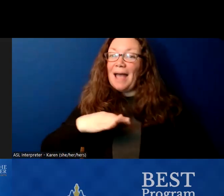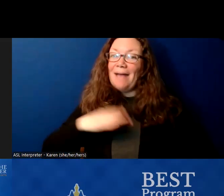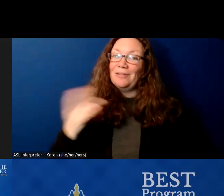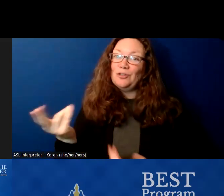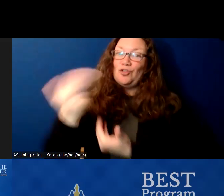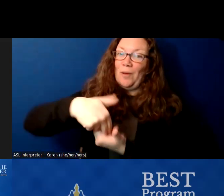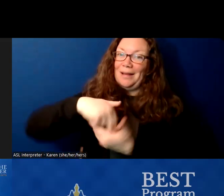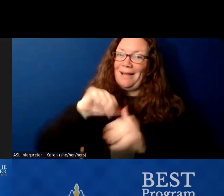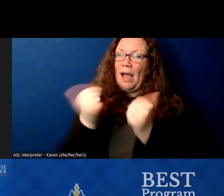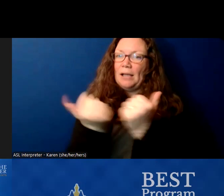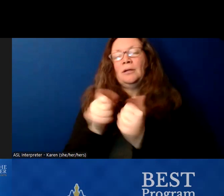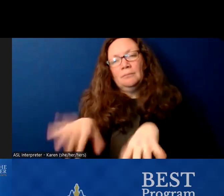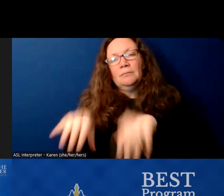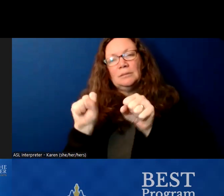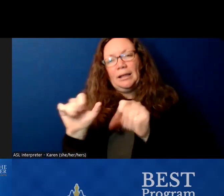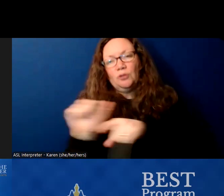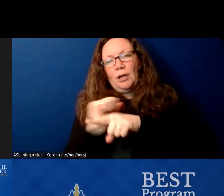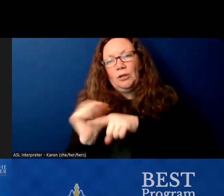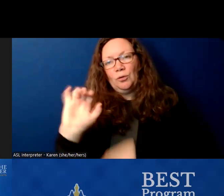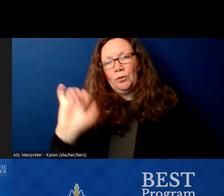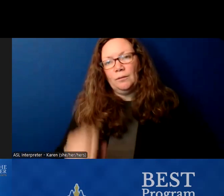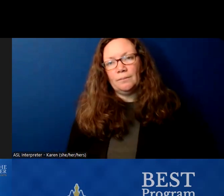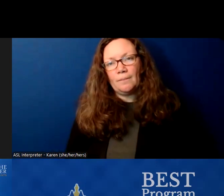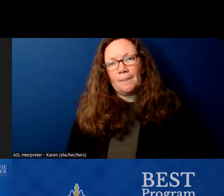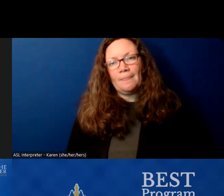are key to building readiness and momentum toward a successful transition.